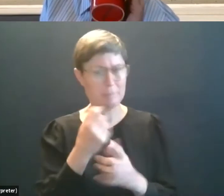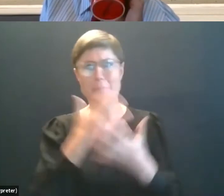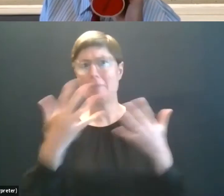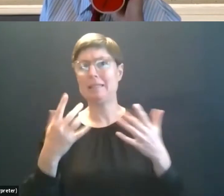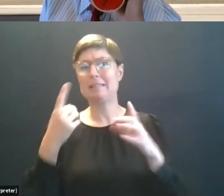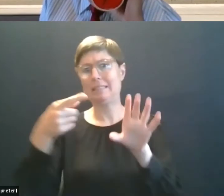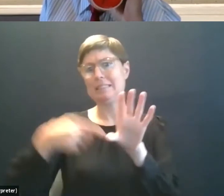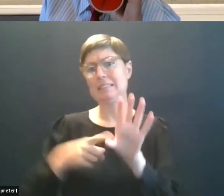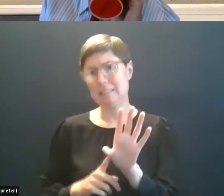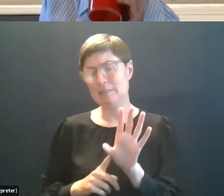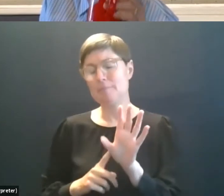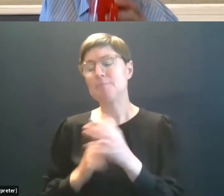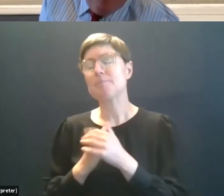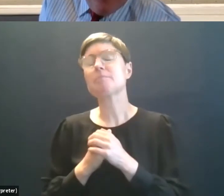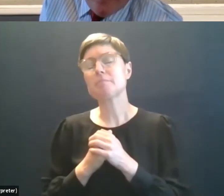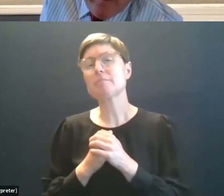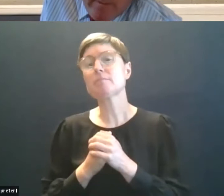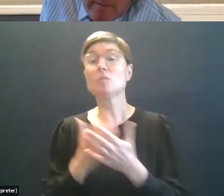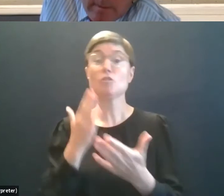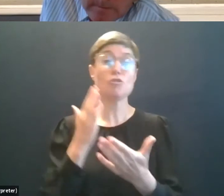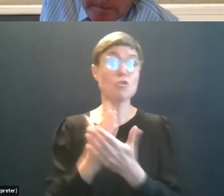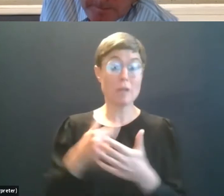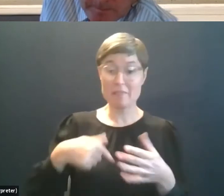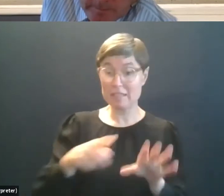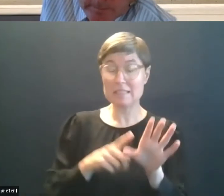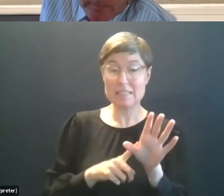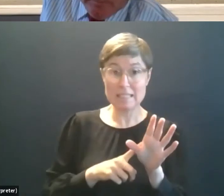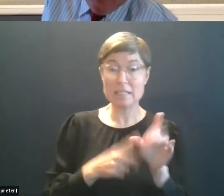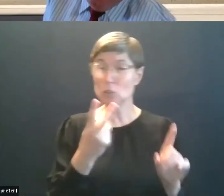going to make to our long-term future I think is still in contest.